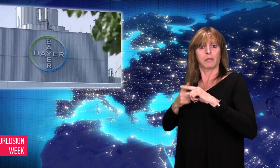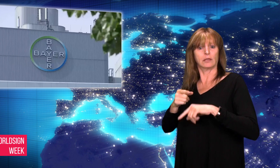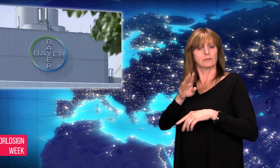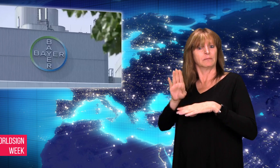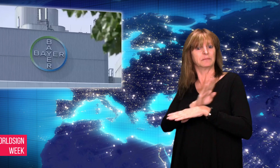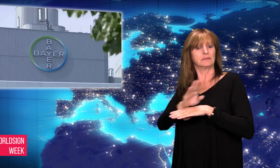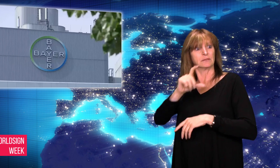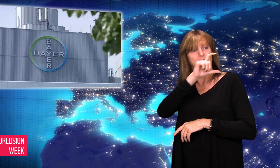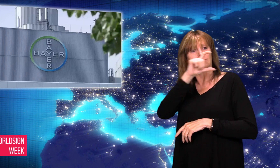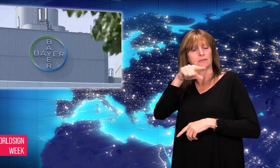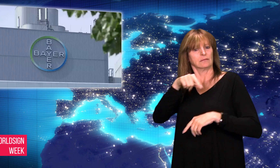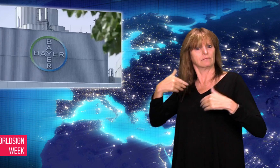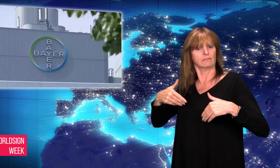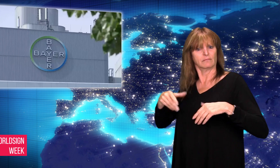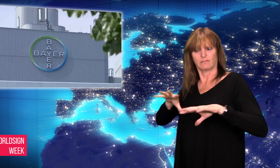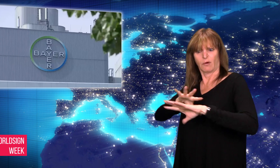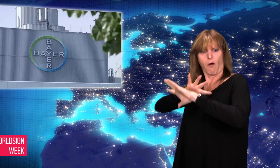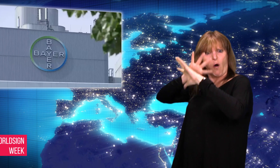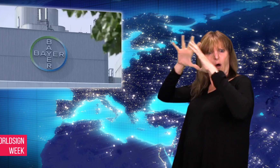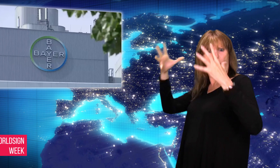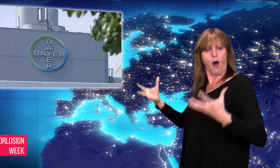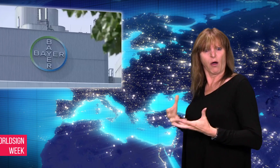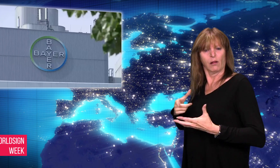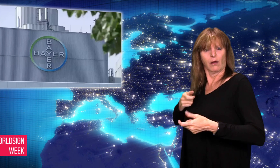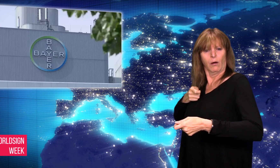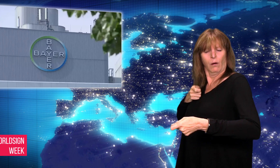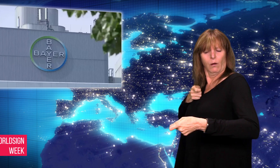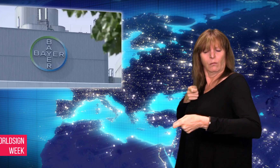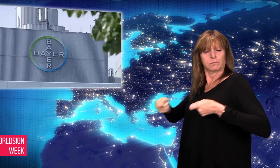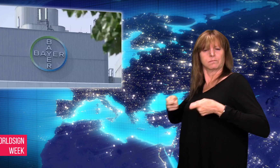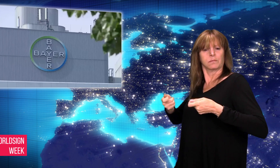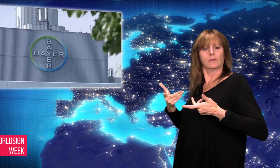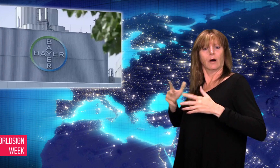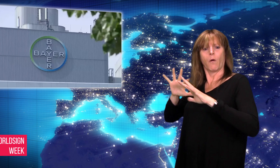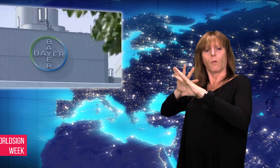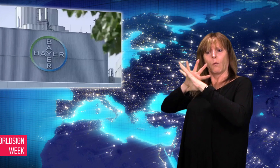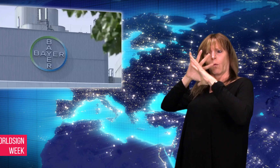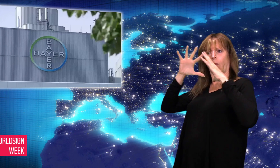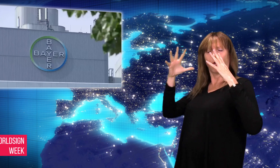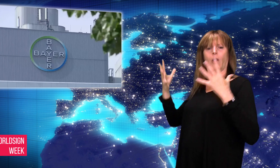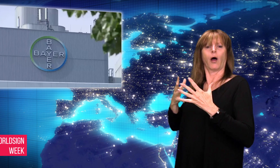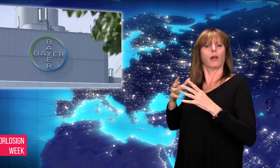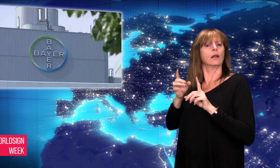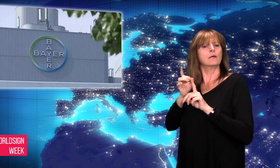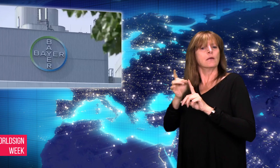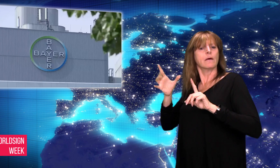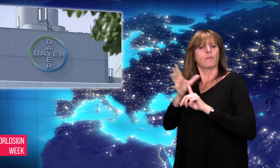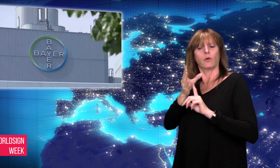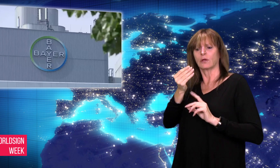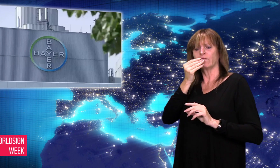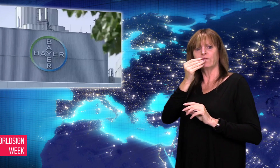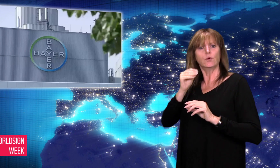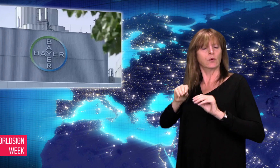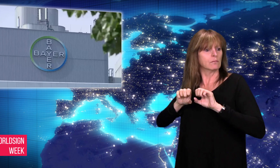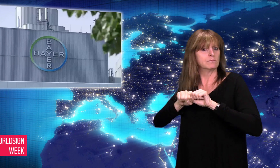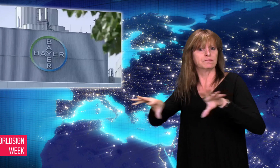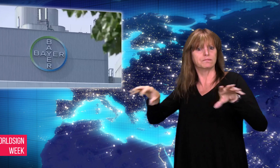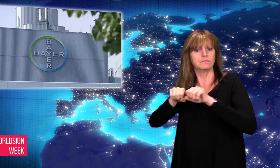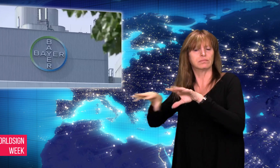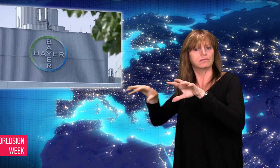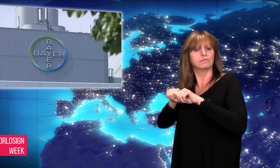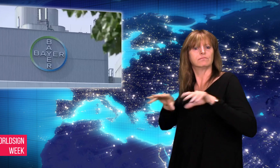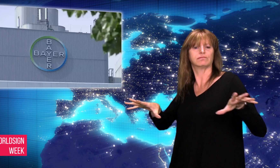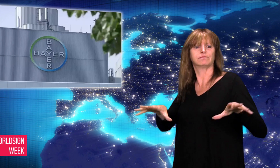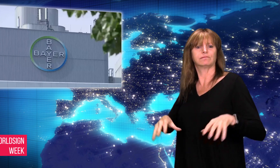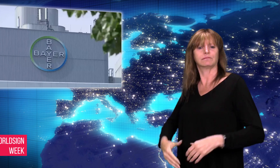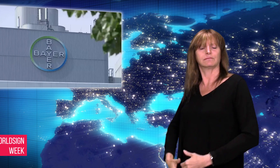control on the world’s vital food supply.